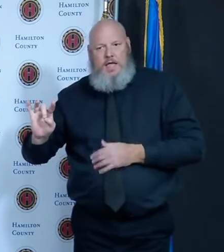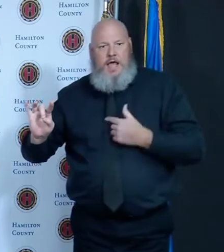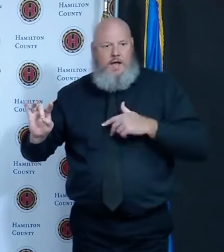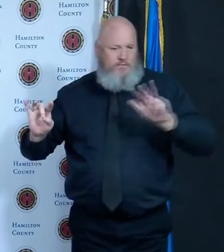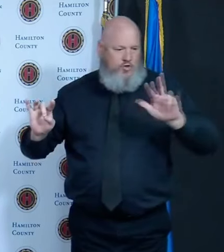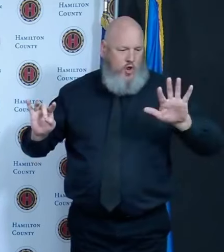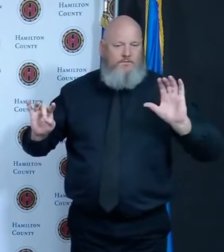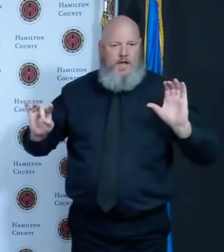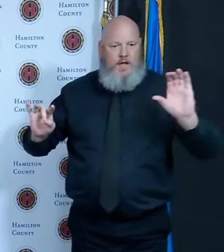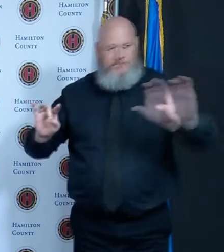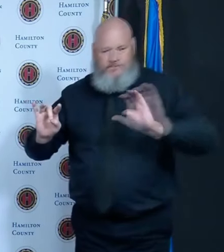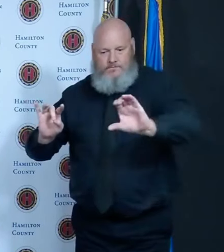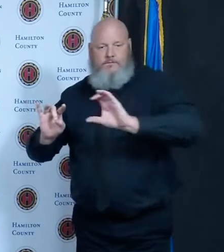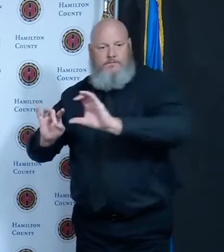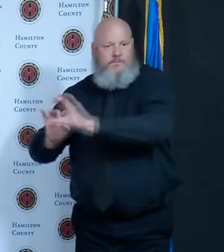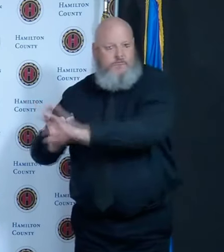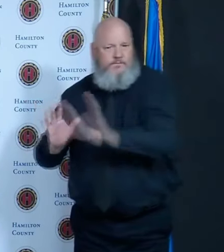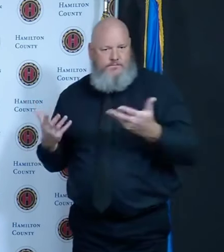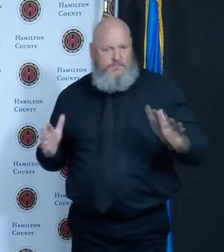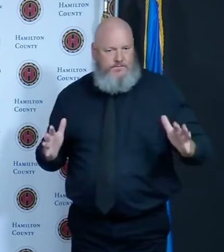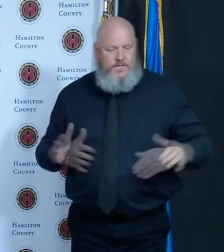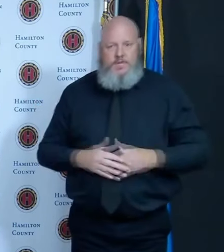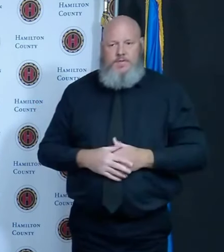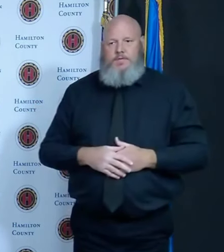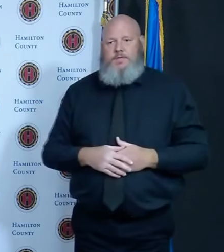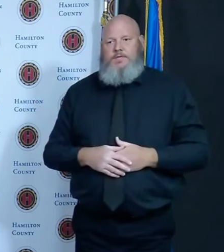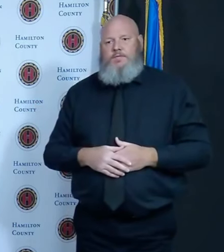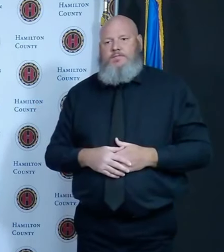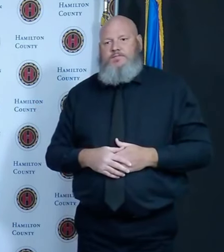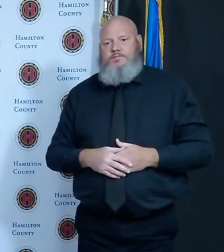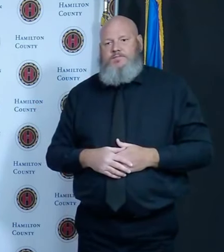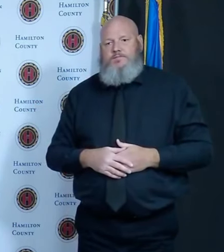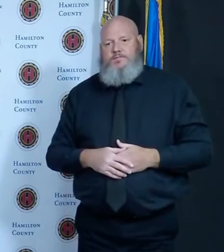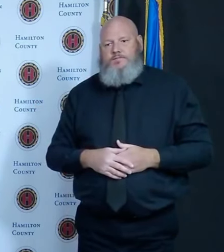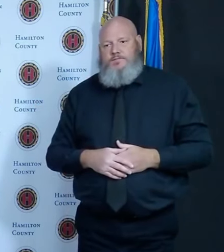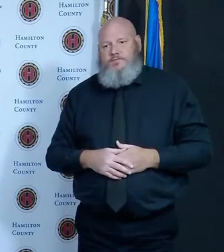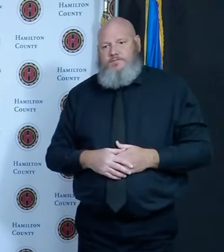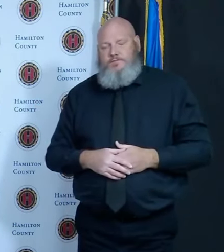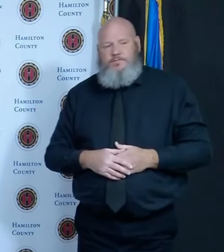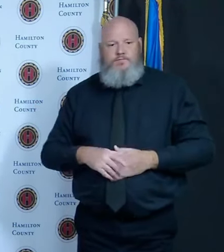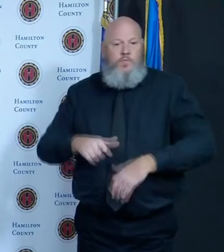and nursing homes and then a number of human service organizations and I want